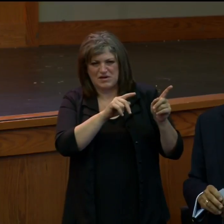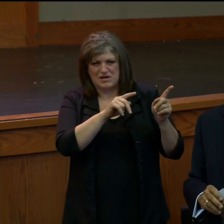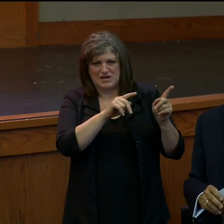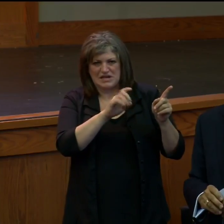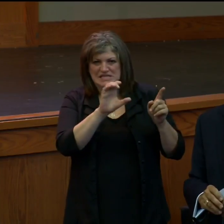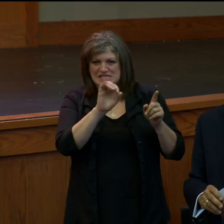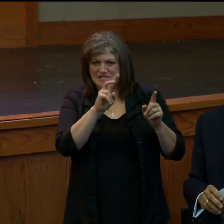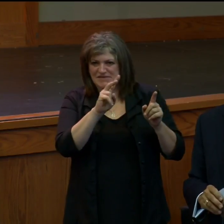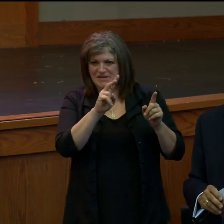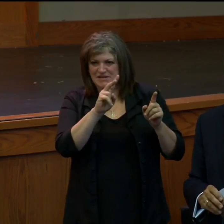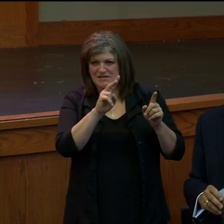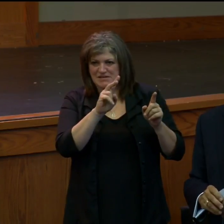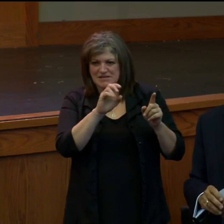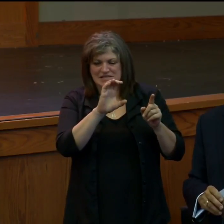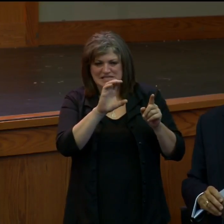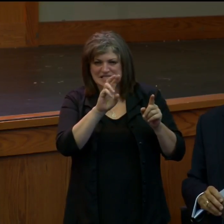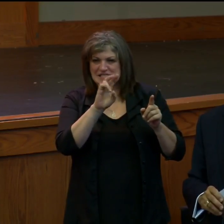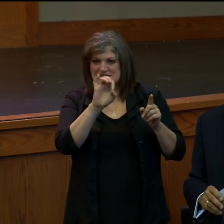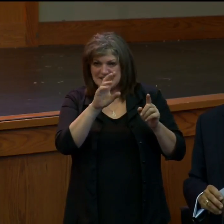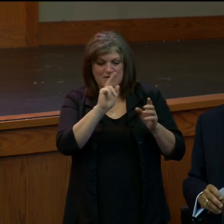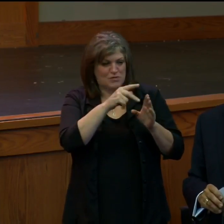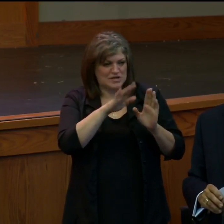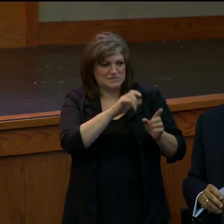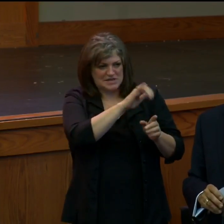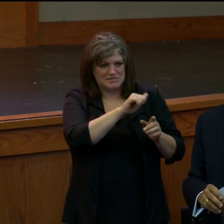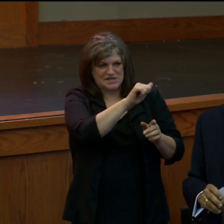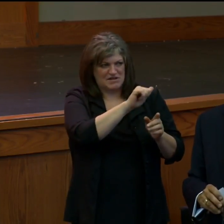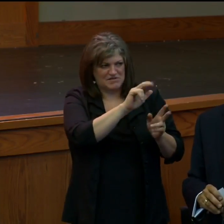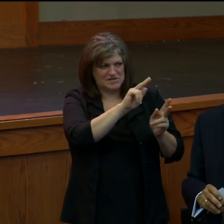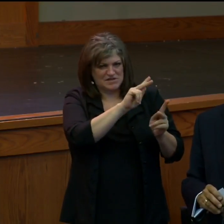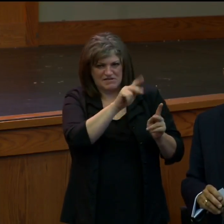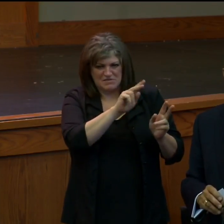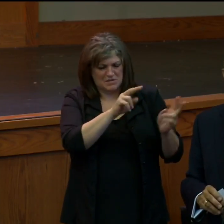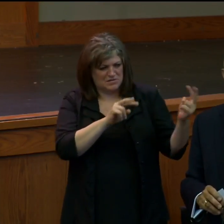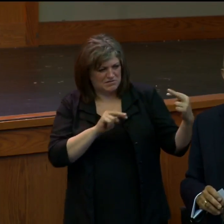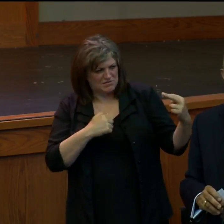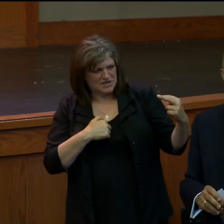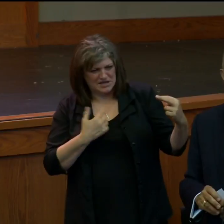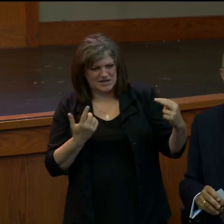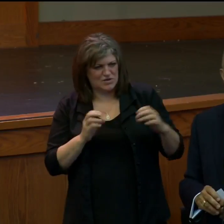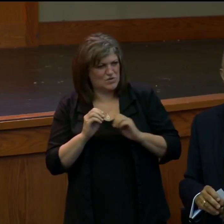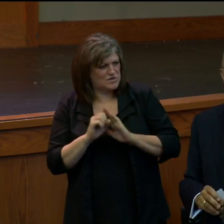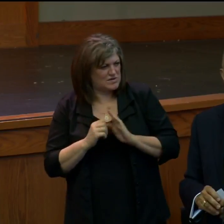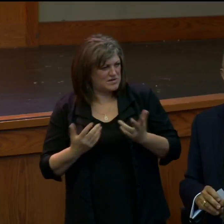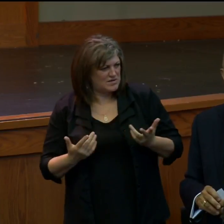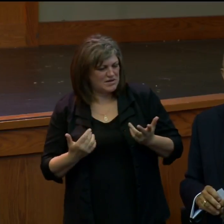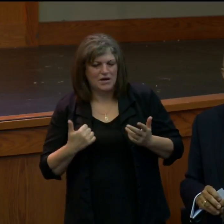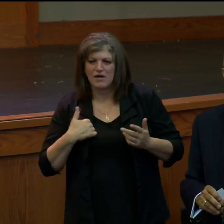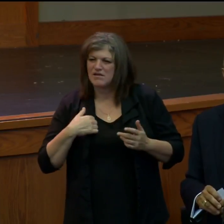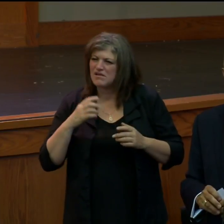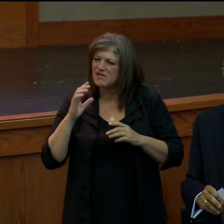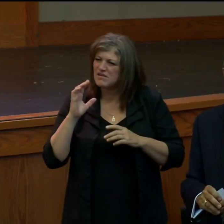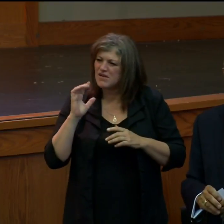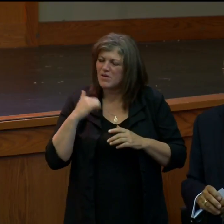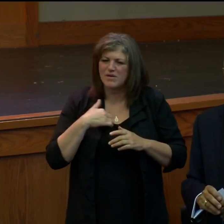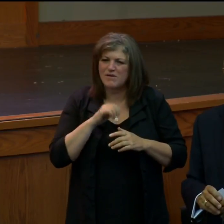IN CIVIC PARTICIPANTS. AND IT WAS INCREDIBLE THAT WE DID NOT HAVE ANY PARTICIPATION